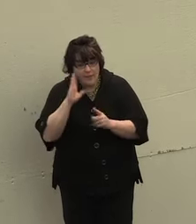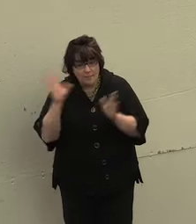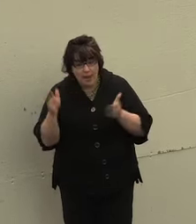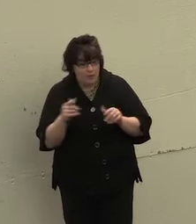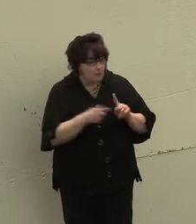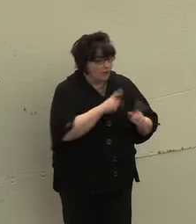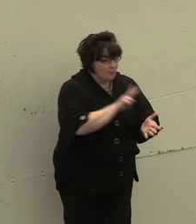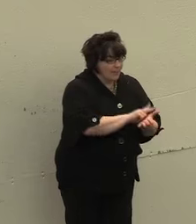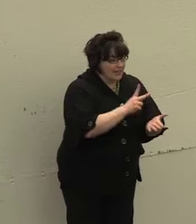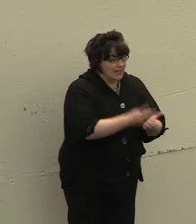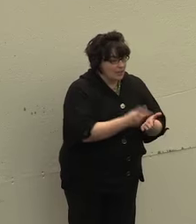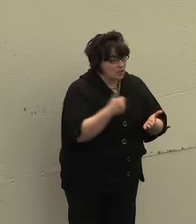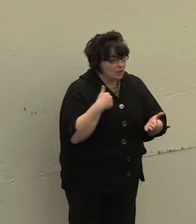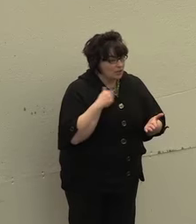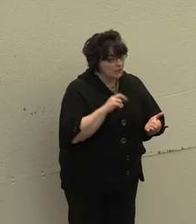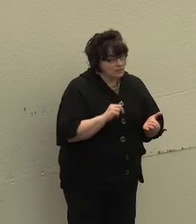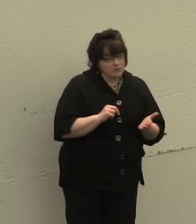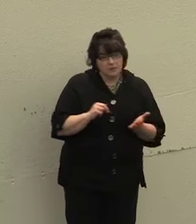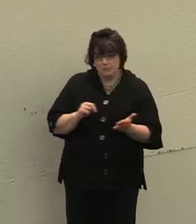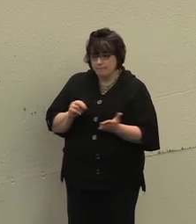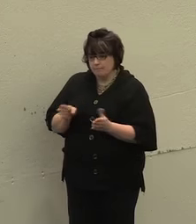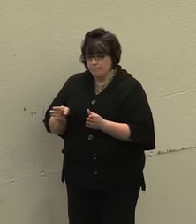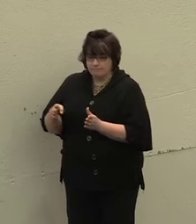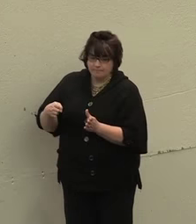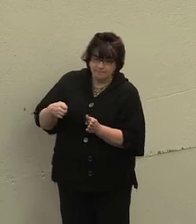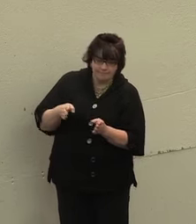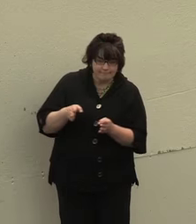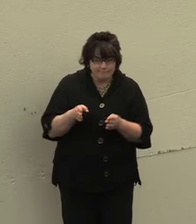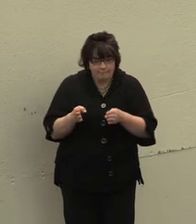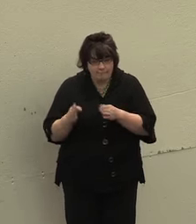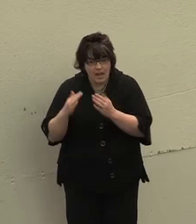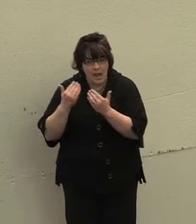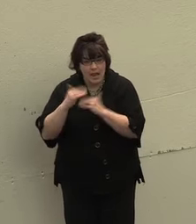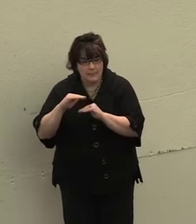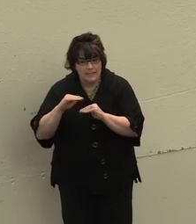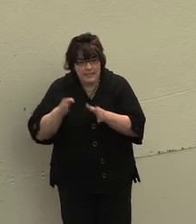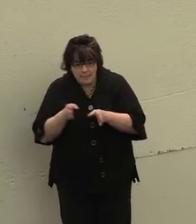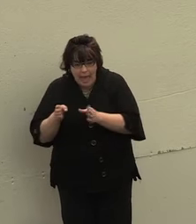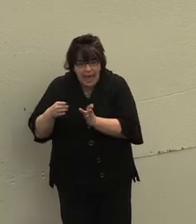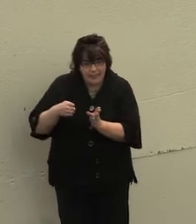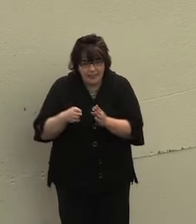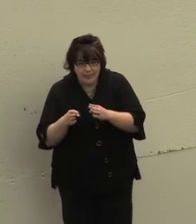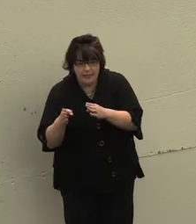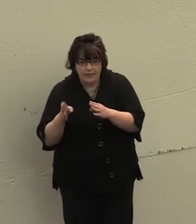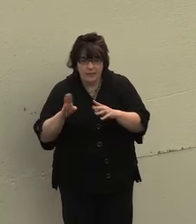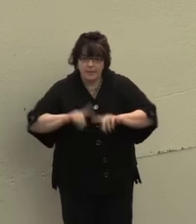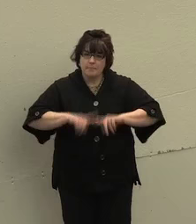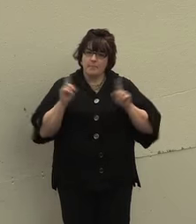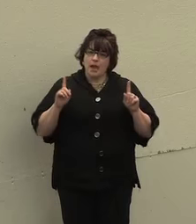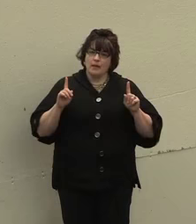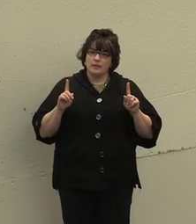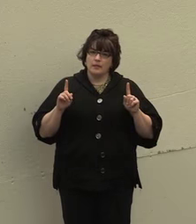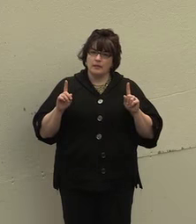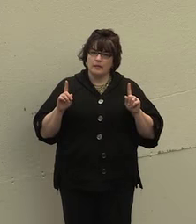there is actually very limited path, I think. But I don't think this is necessarily a bad thing